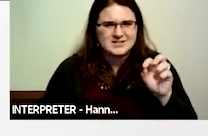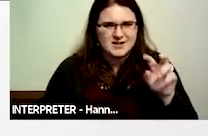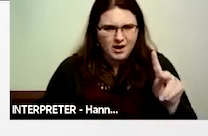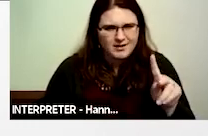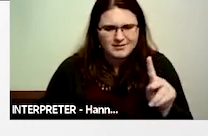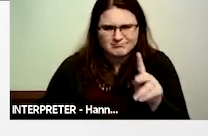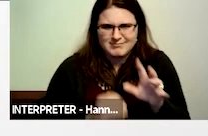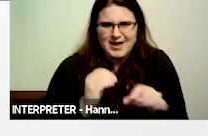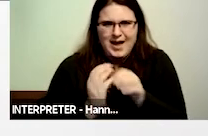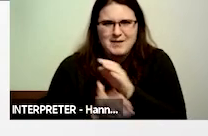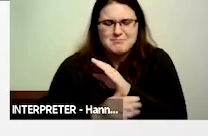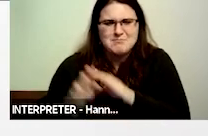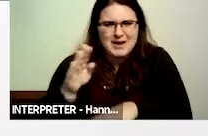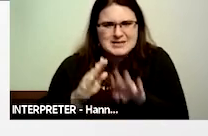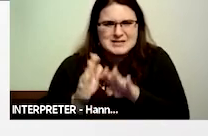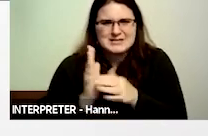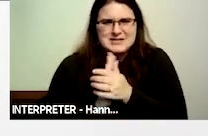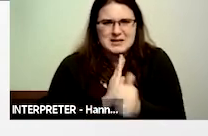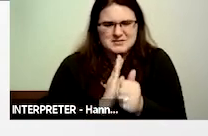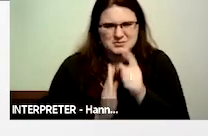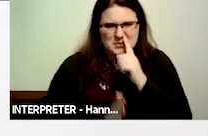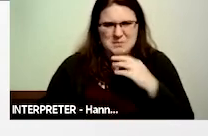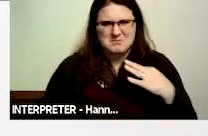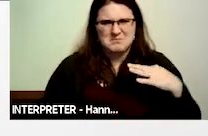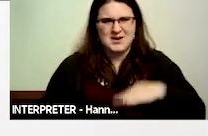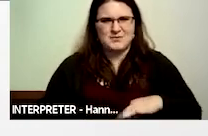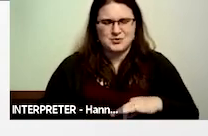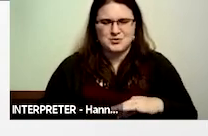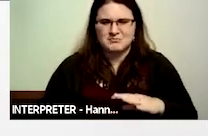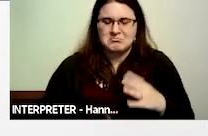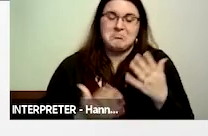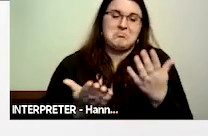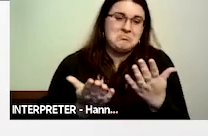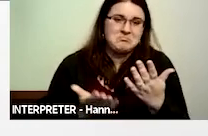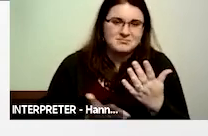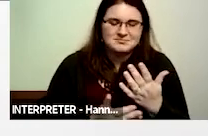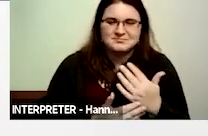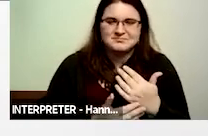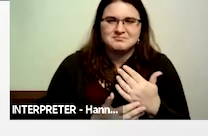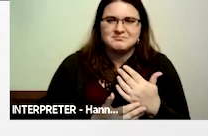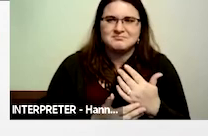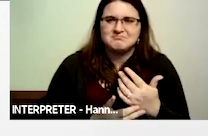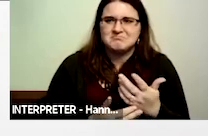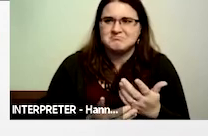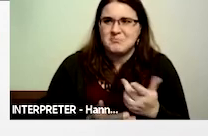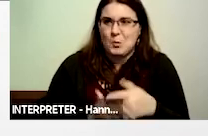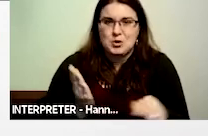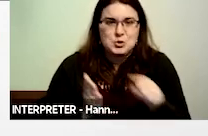Rick Mislan: So, and there's others, obviously, but Rick Mislan: I guess we're reaching out to you guys a little bit here today